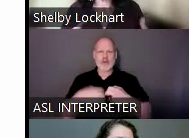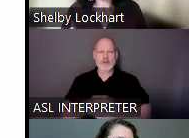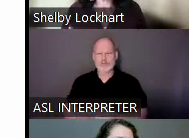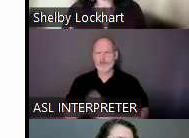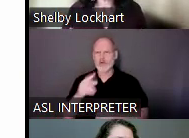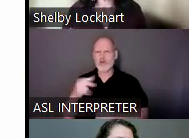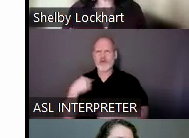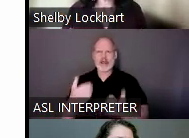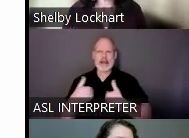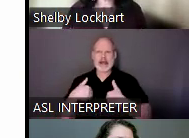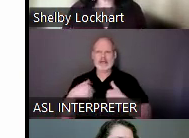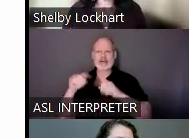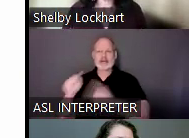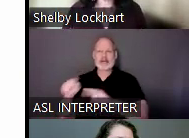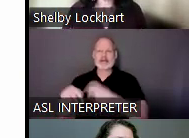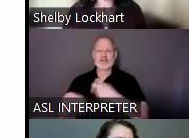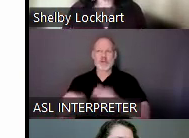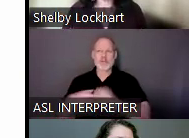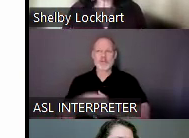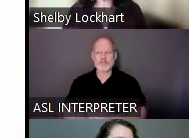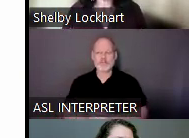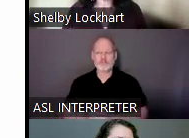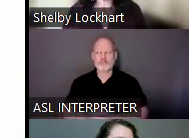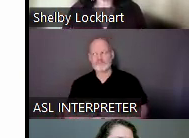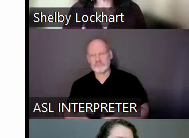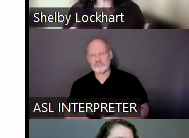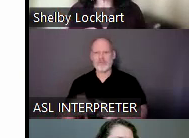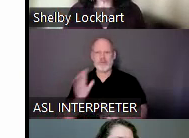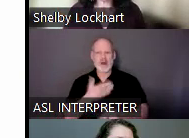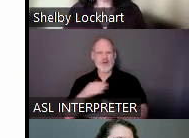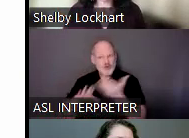think our staff and our students and our families deserve to kind of see the